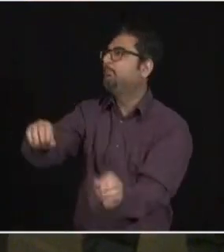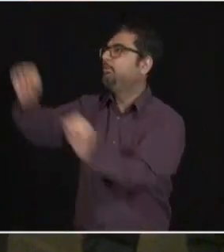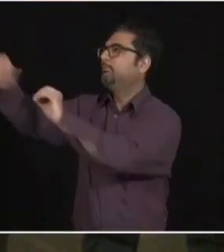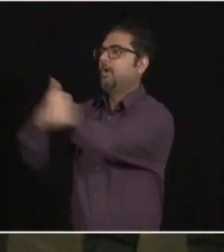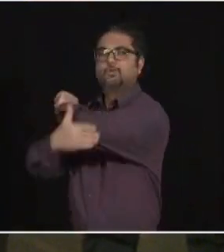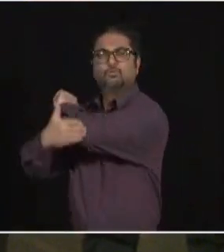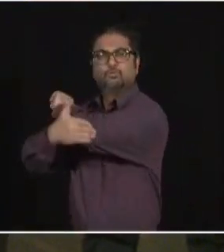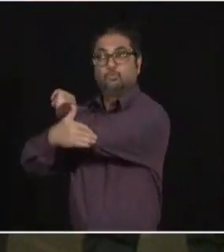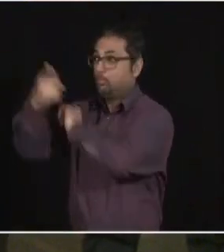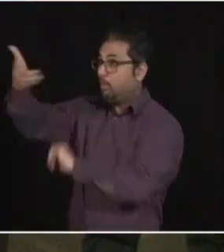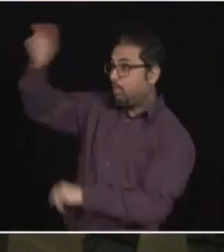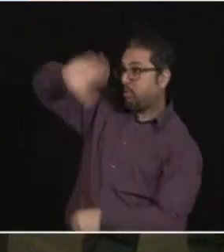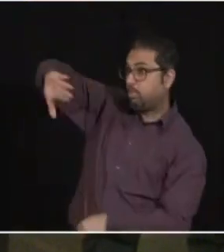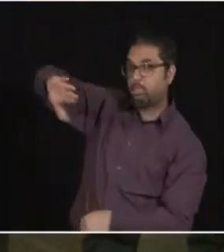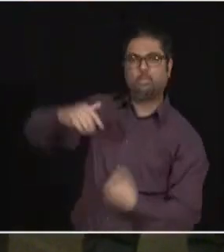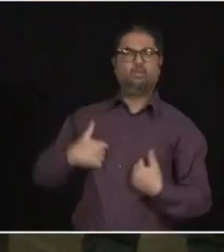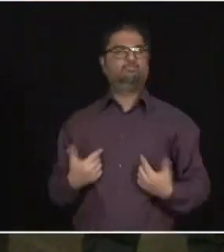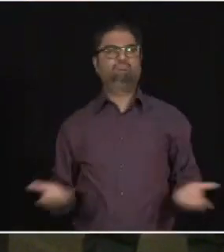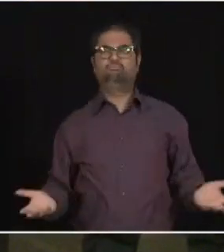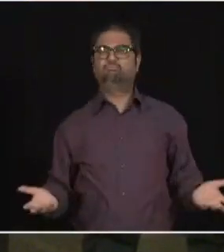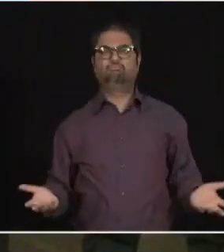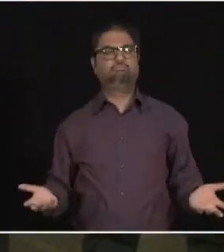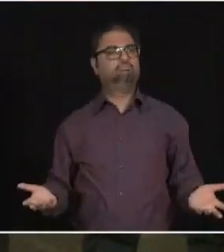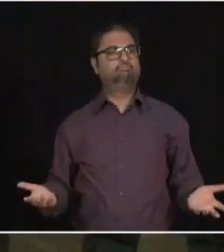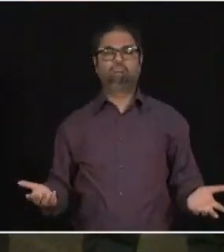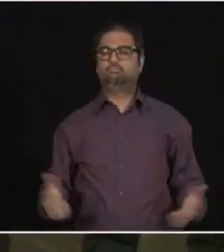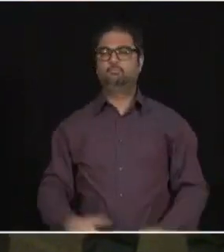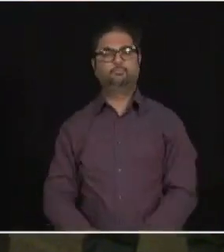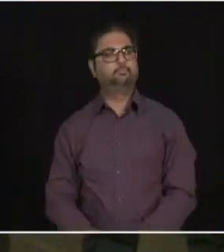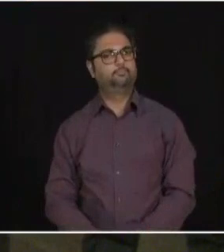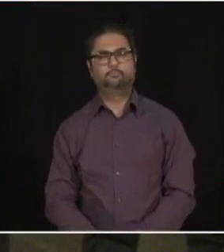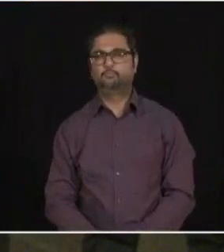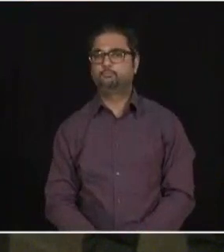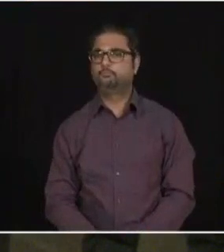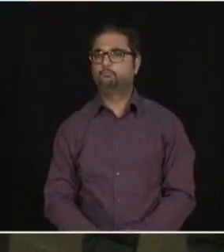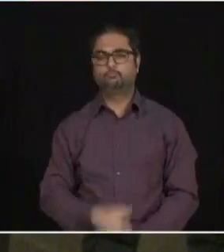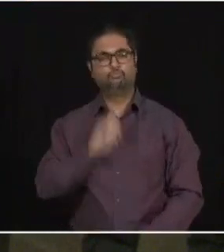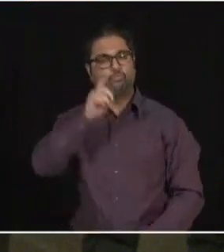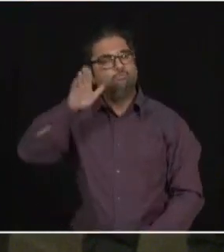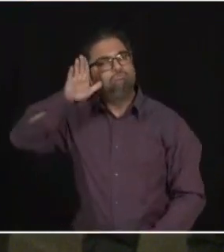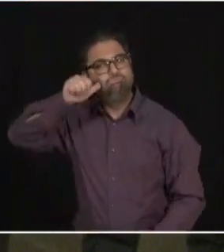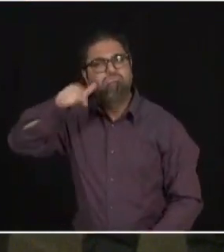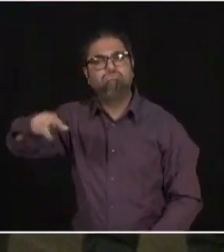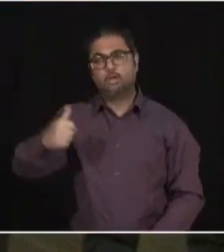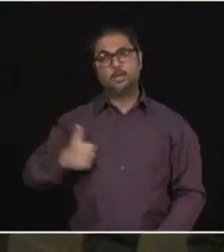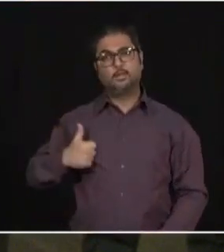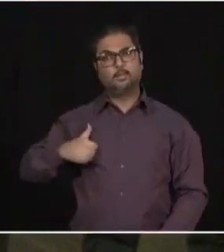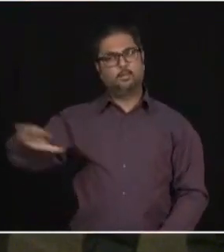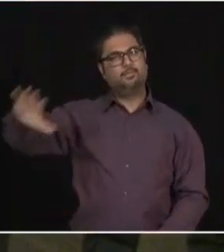But don't be flying our Canadian flag upside down. That means everything to the people of Canada and